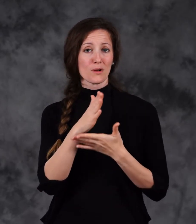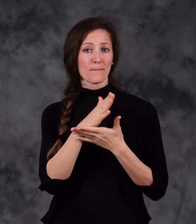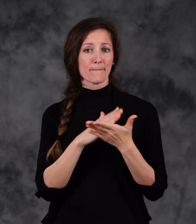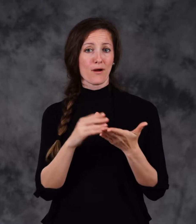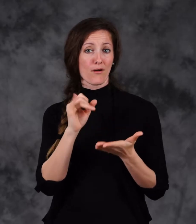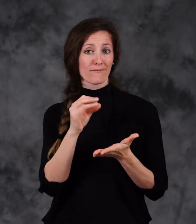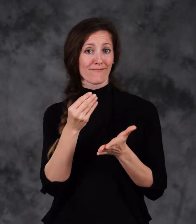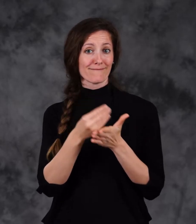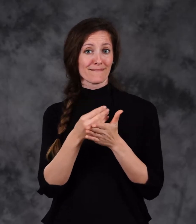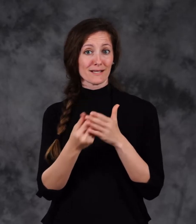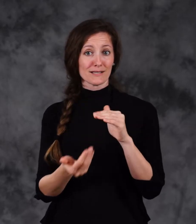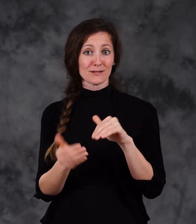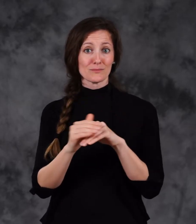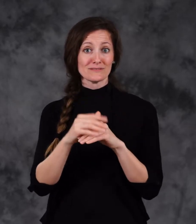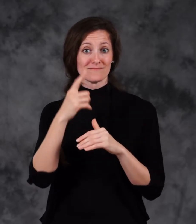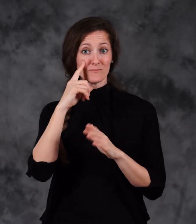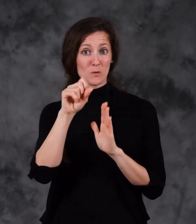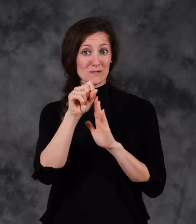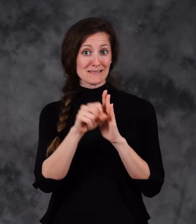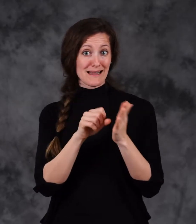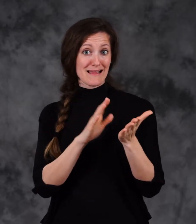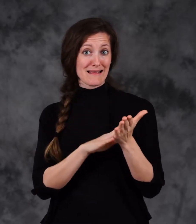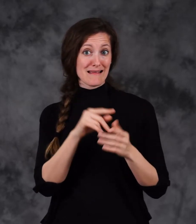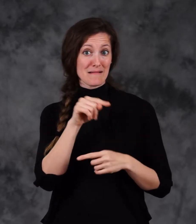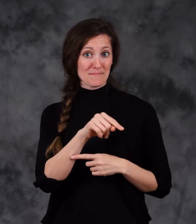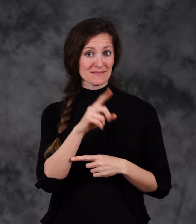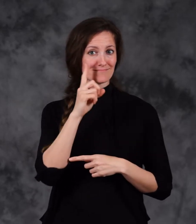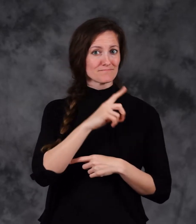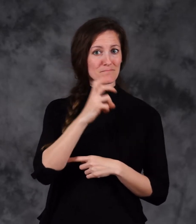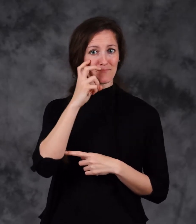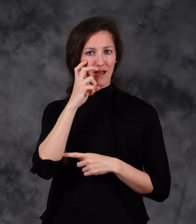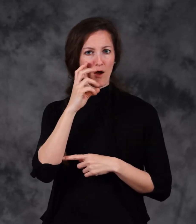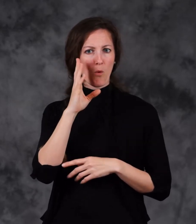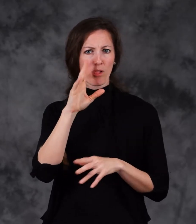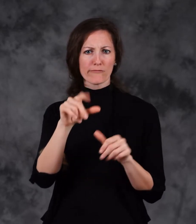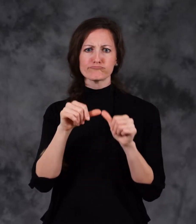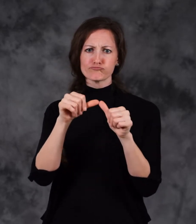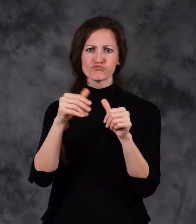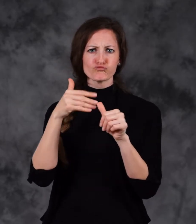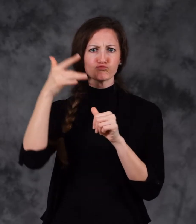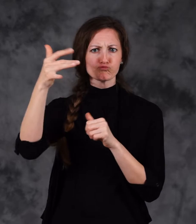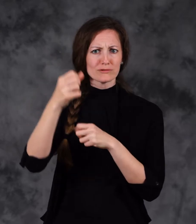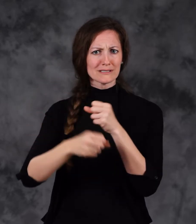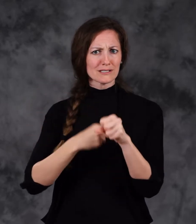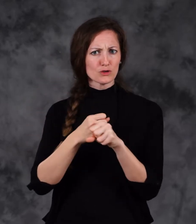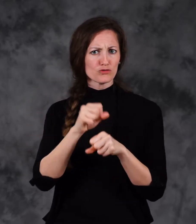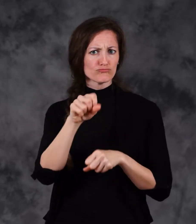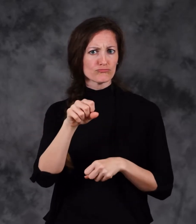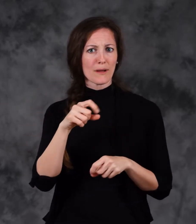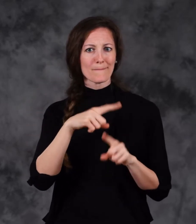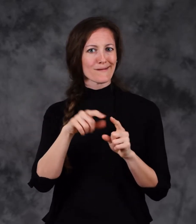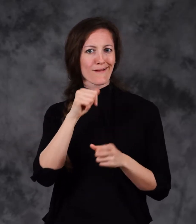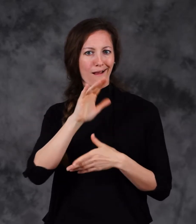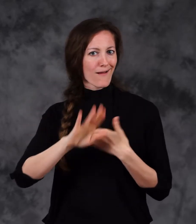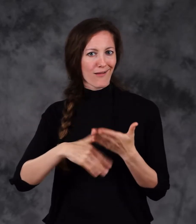Part of the funding increase for the State Academies will continue in future years, but not all of it.